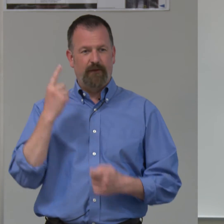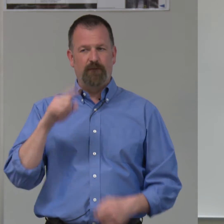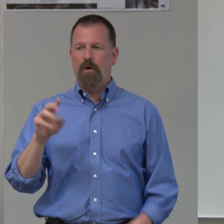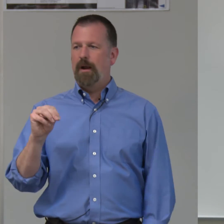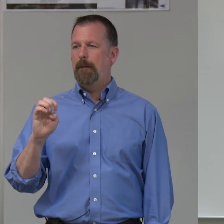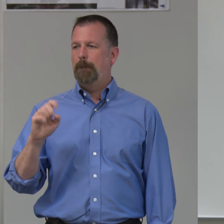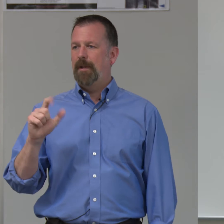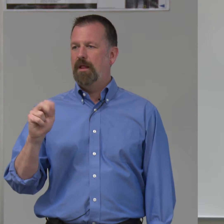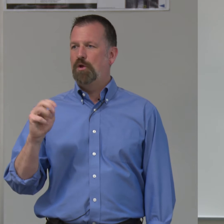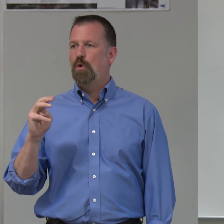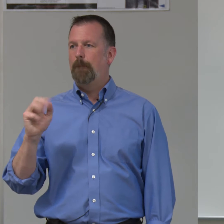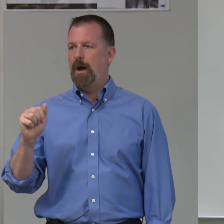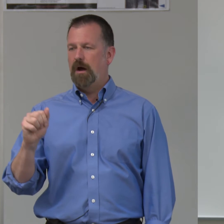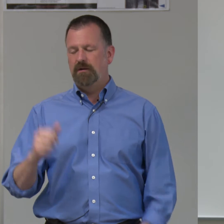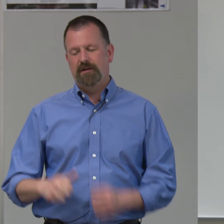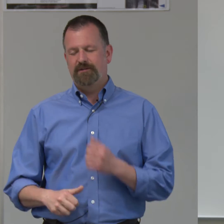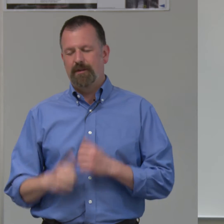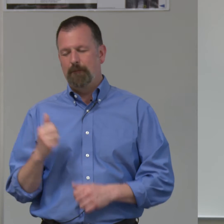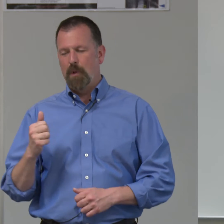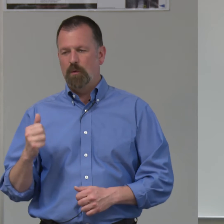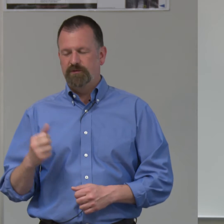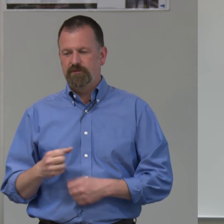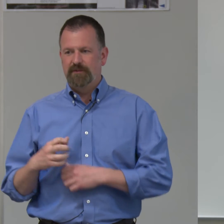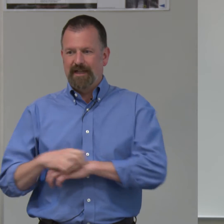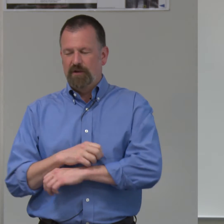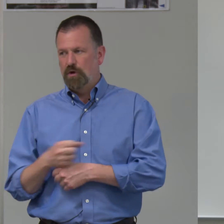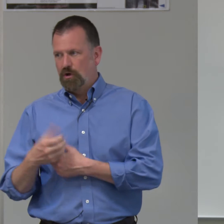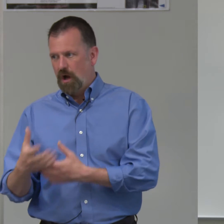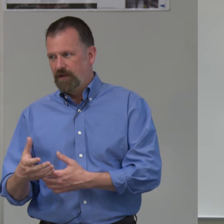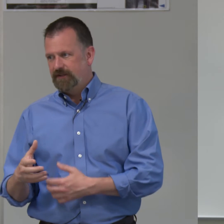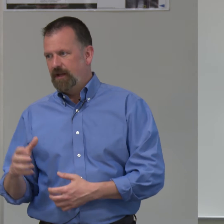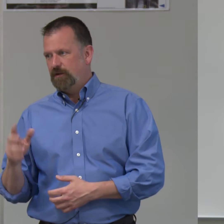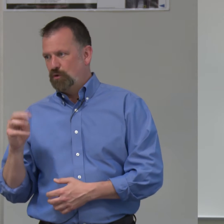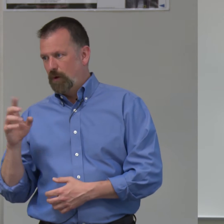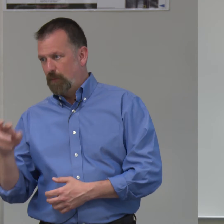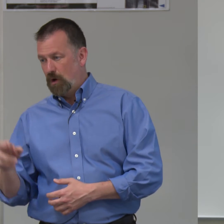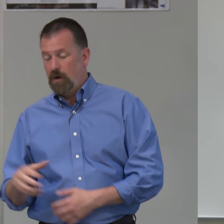because it's one of the most immunogenic, but now in other solid tumors, as well.